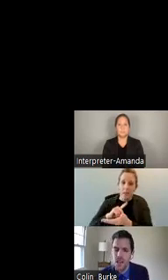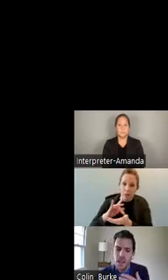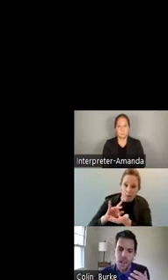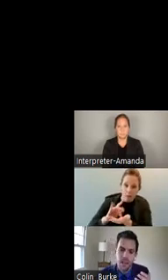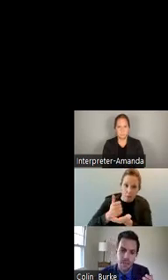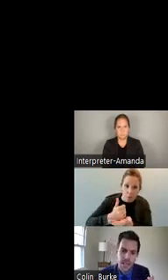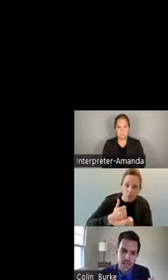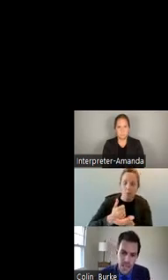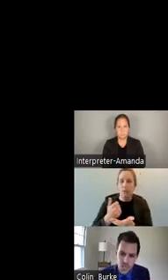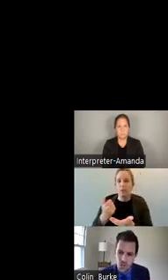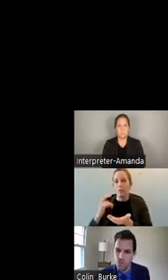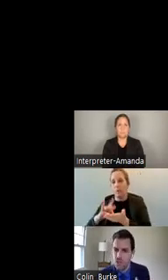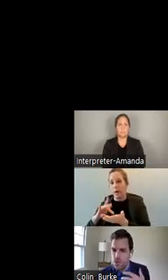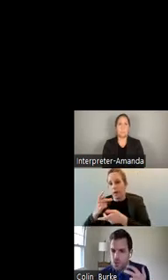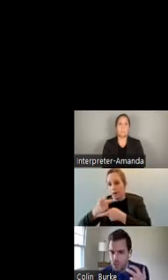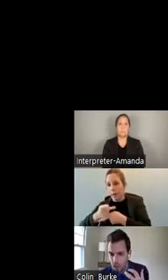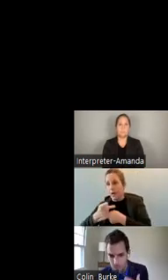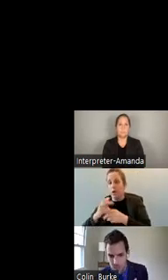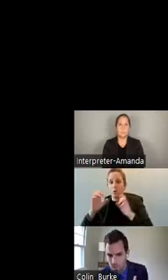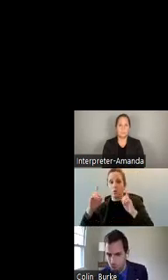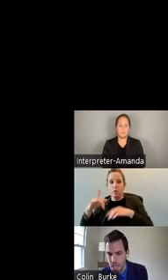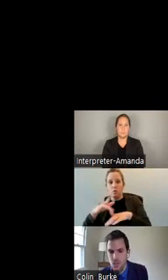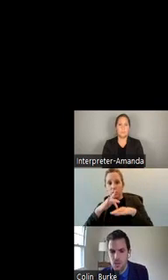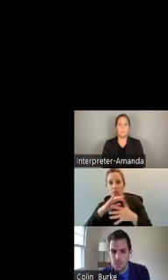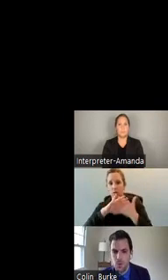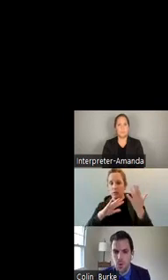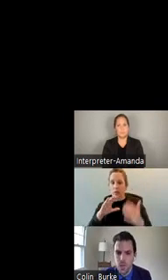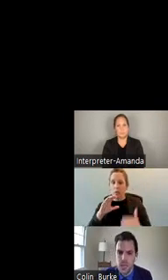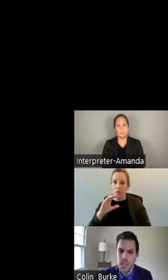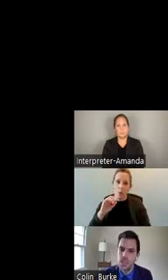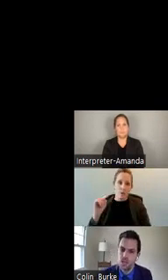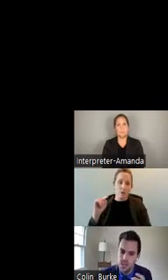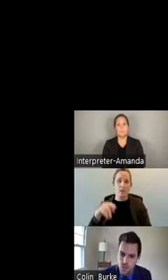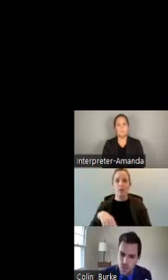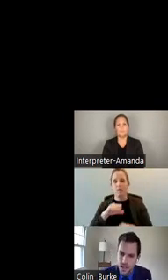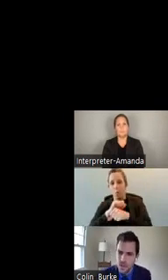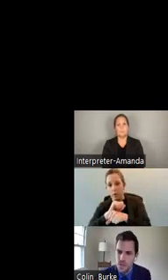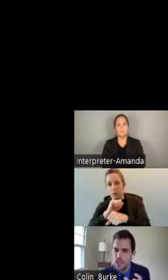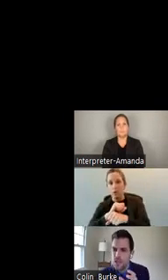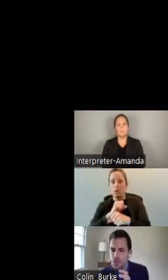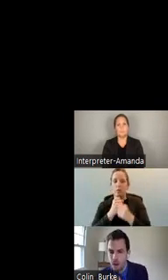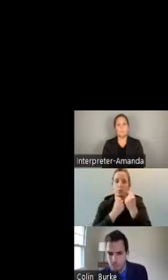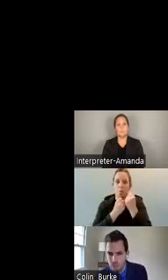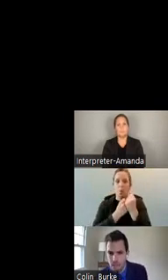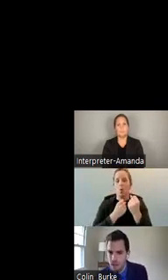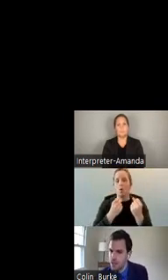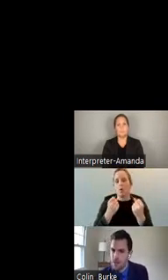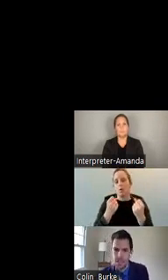educational resources occupational vocational support transitional housing rapid rehousing I